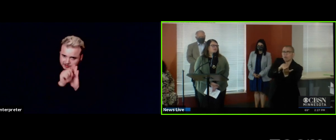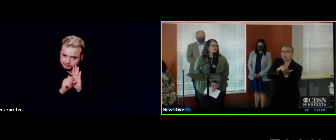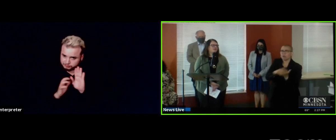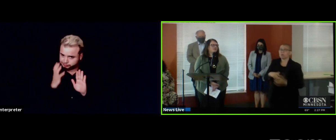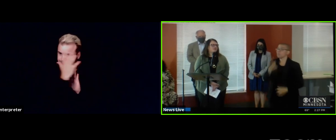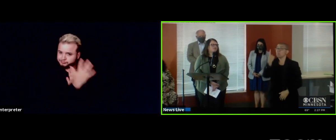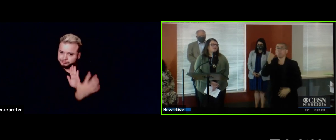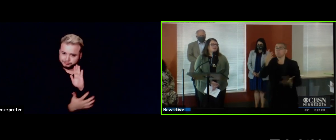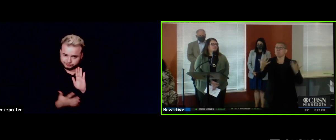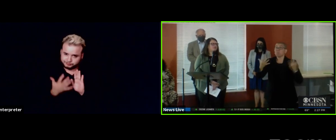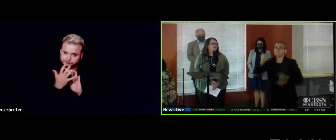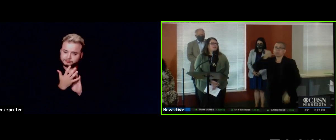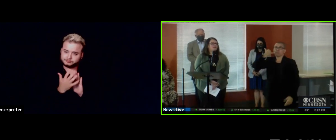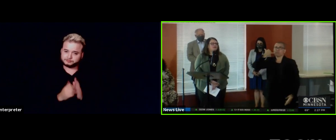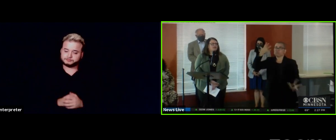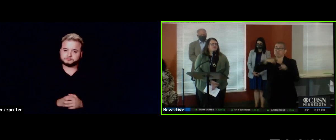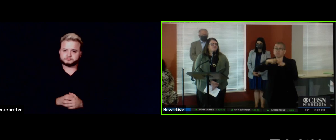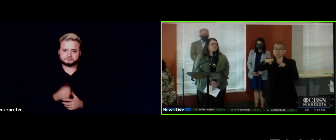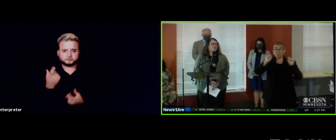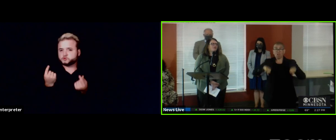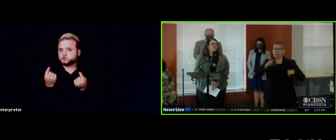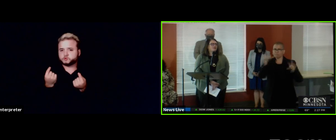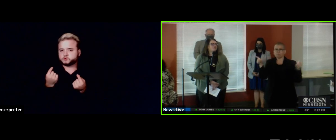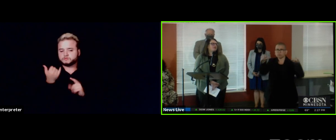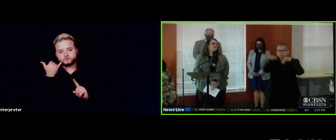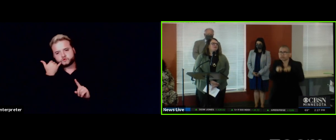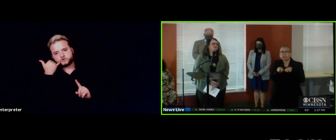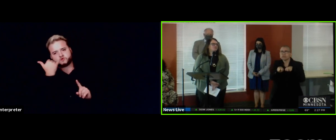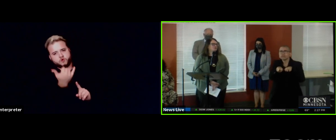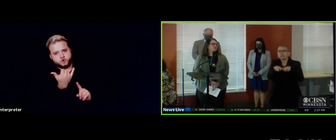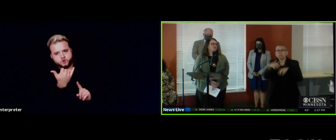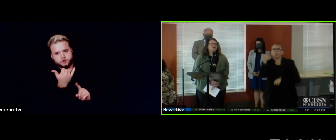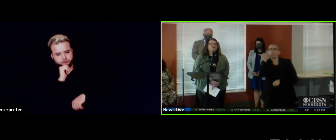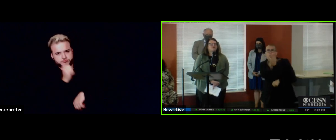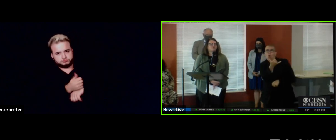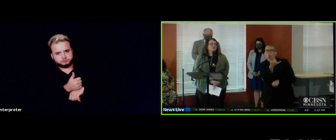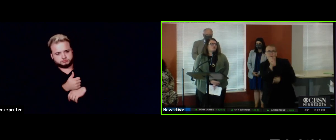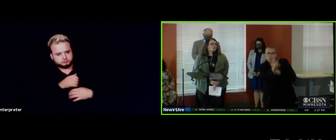family over the phone talk to them about what their income is, what your situation is, how